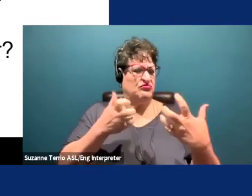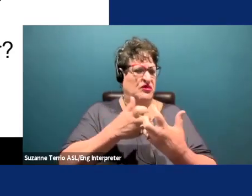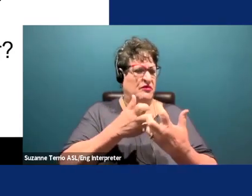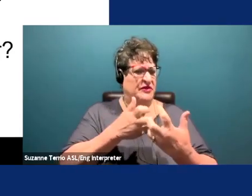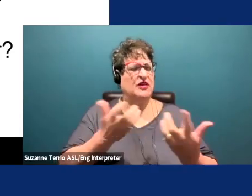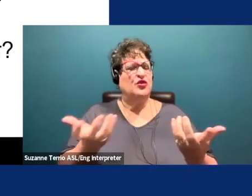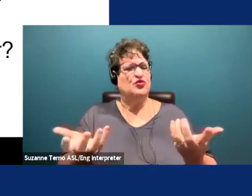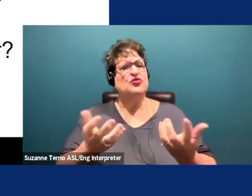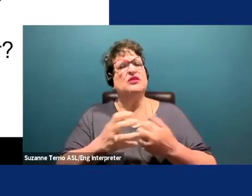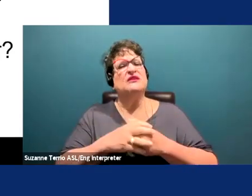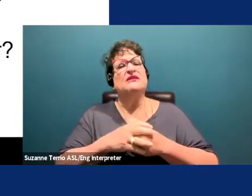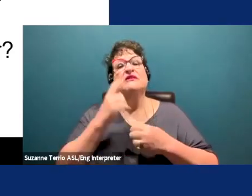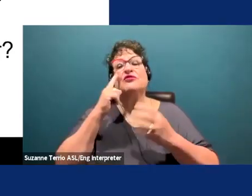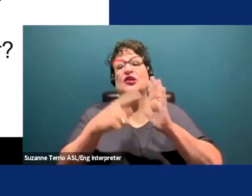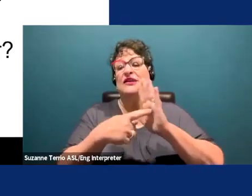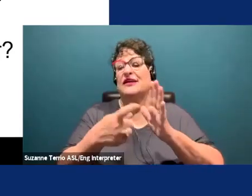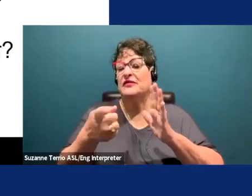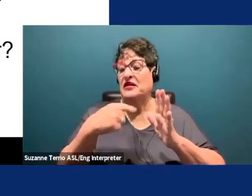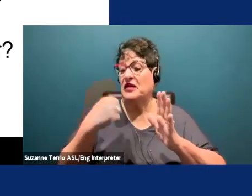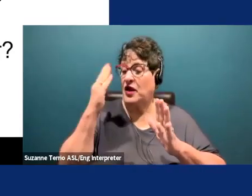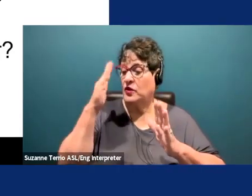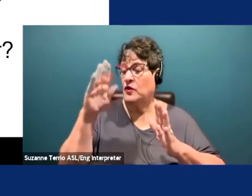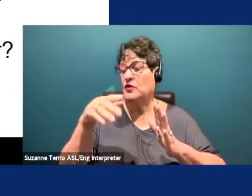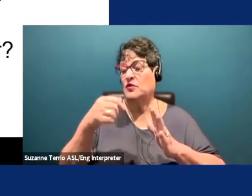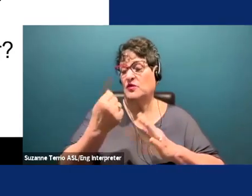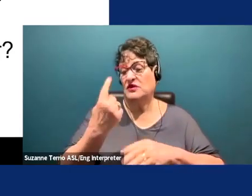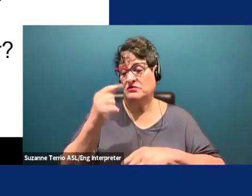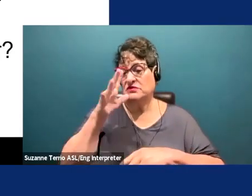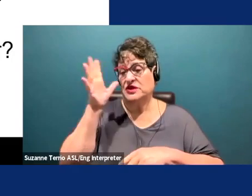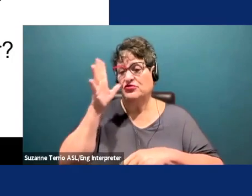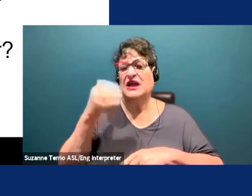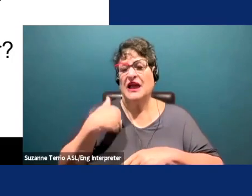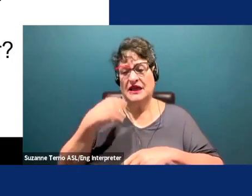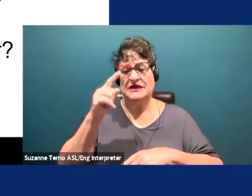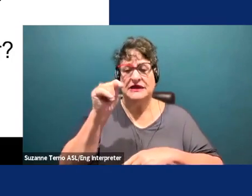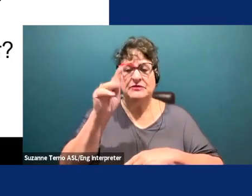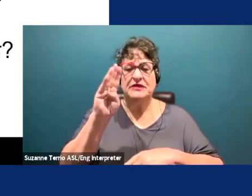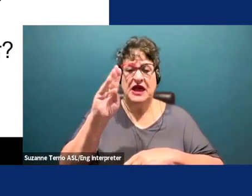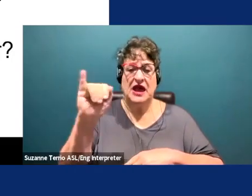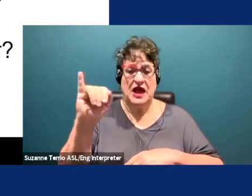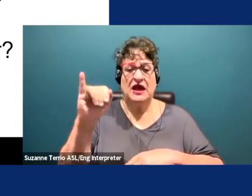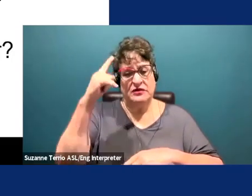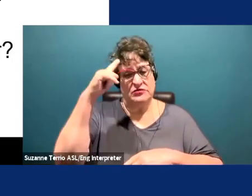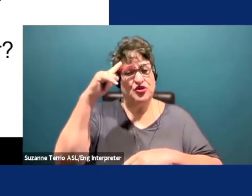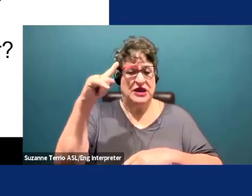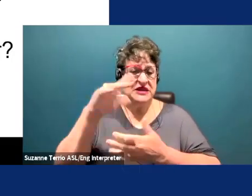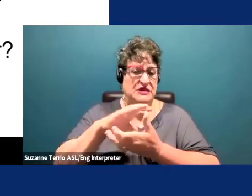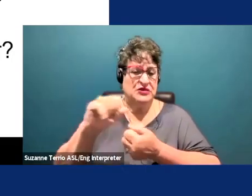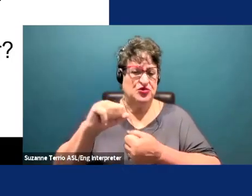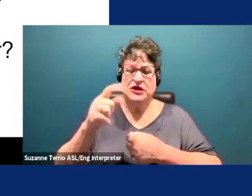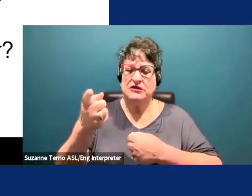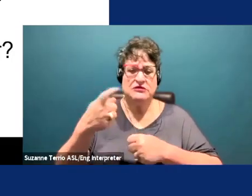I know of a parent who's had traumatic brain injury, and it's really hard for her to follow along during the court process.